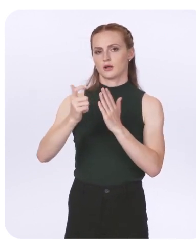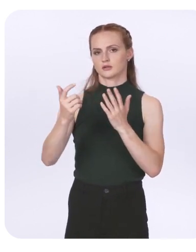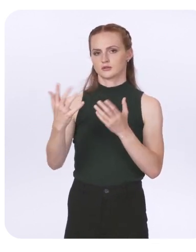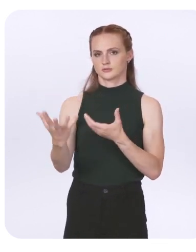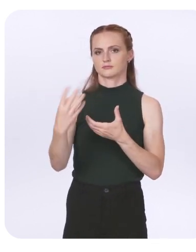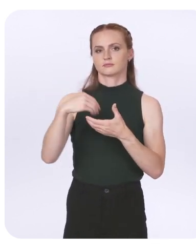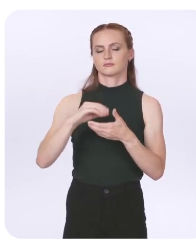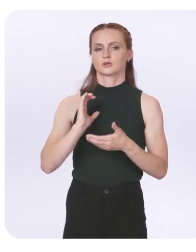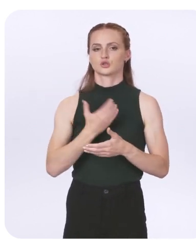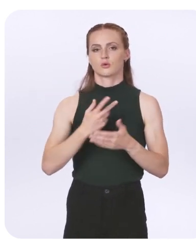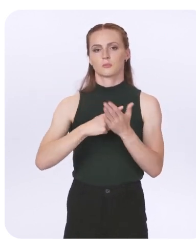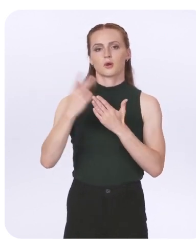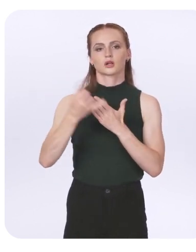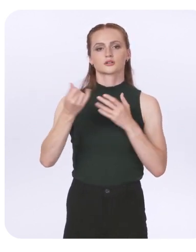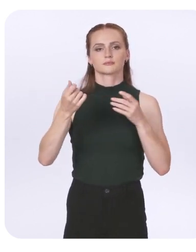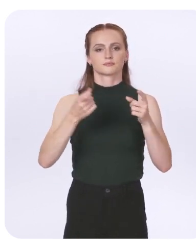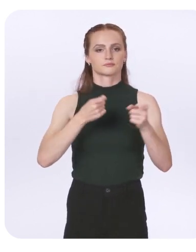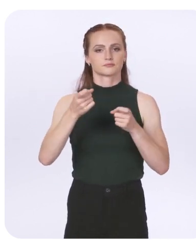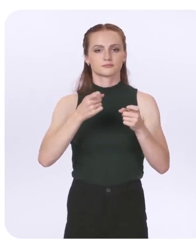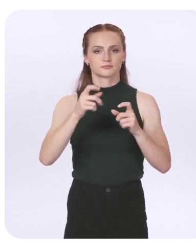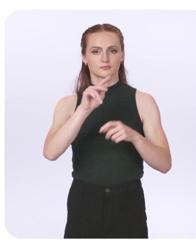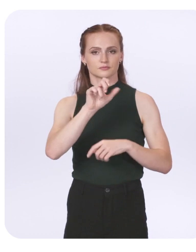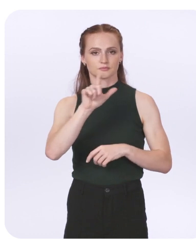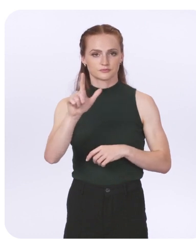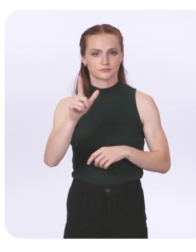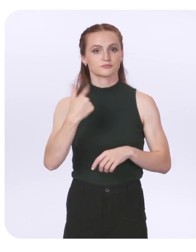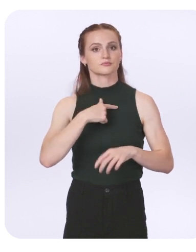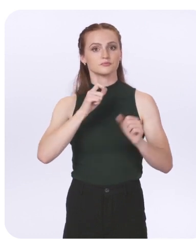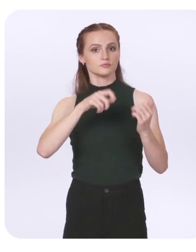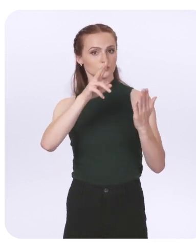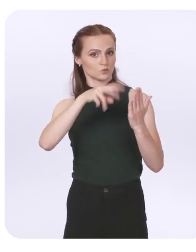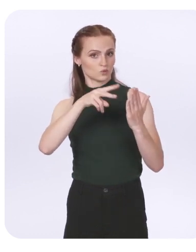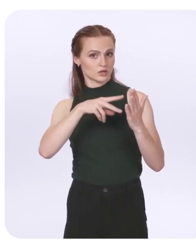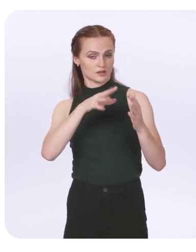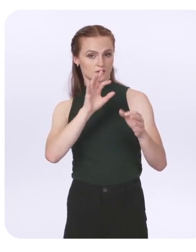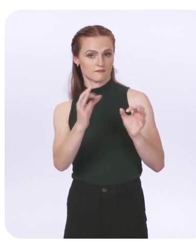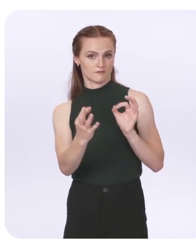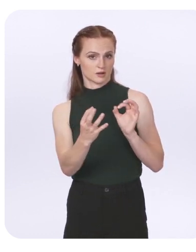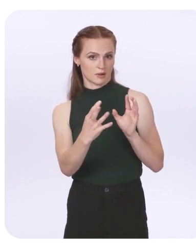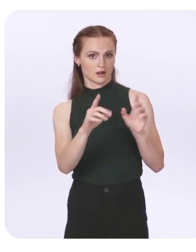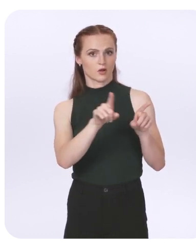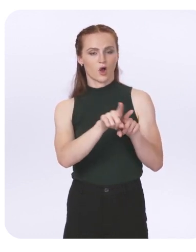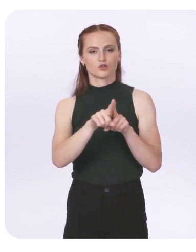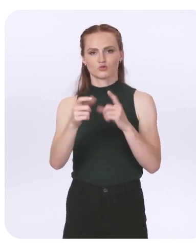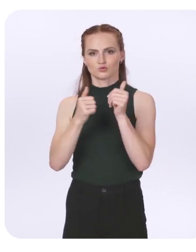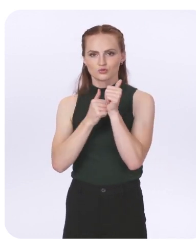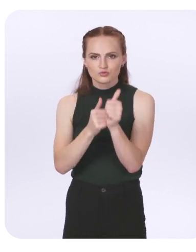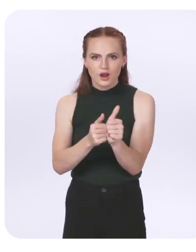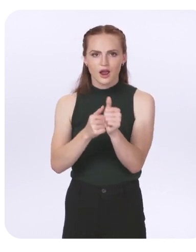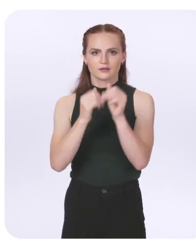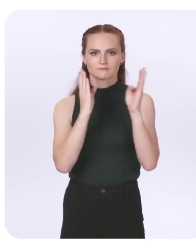This way, we couldn’t only read the feedback, but could track it and follow up in an organized way.